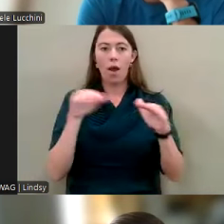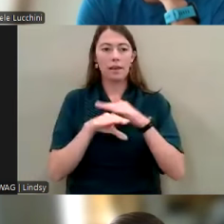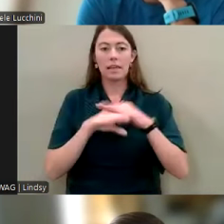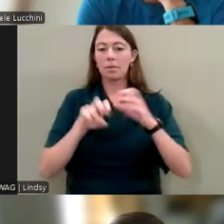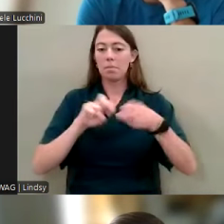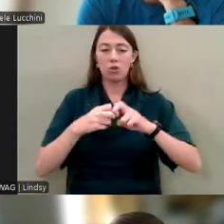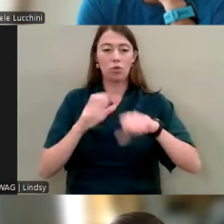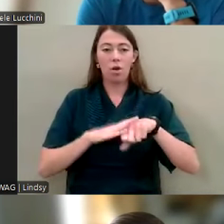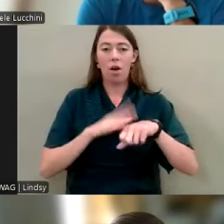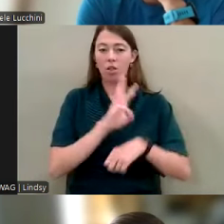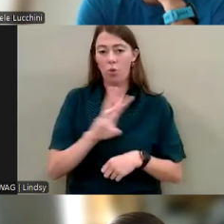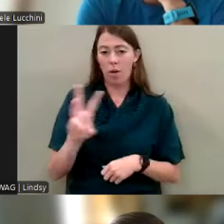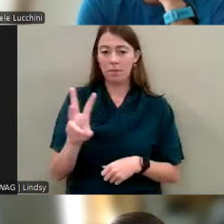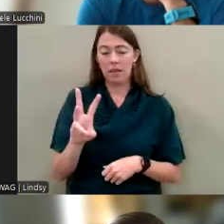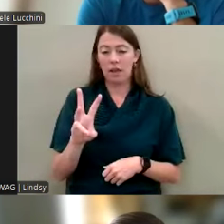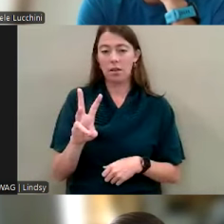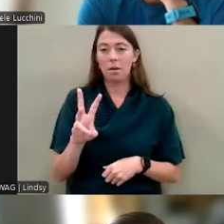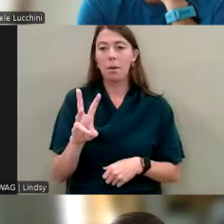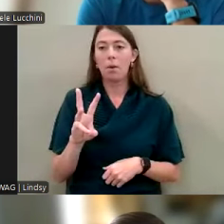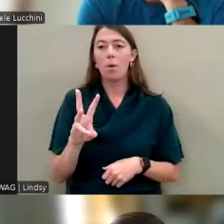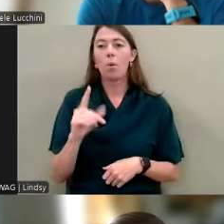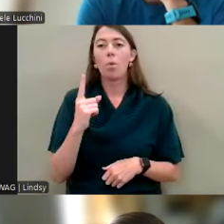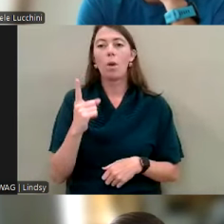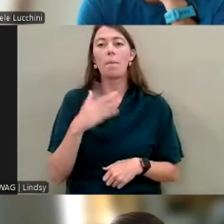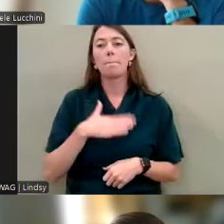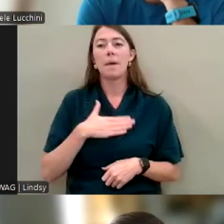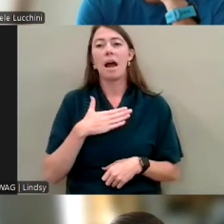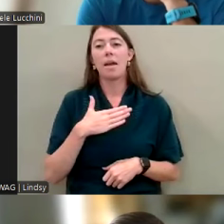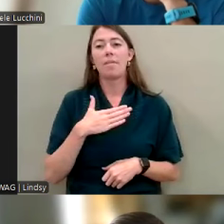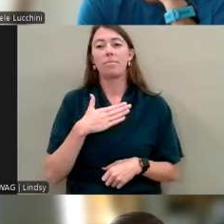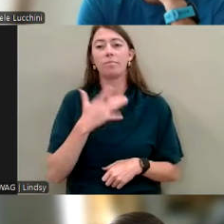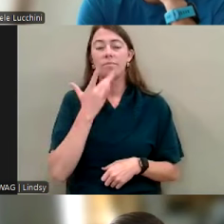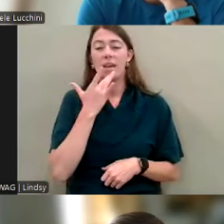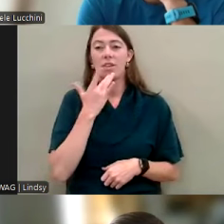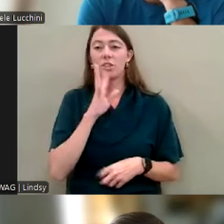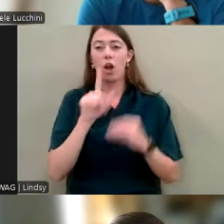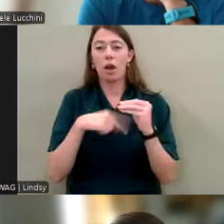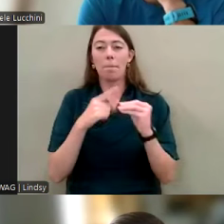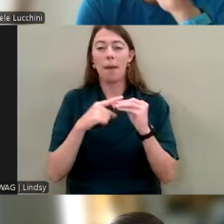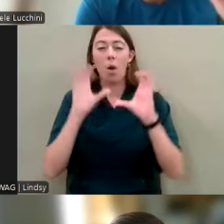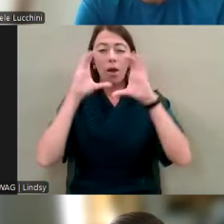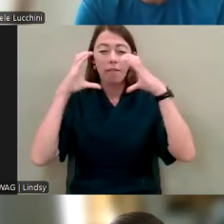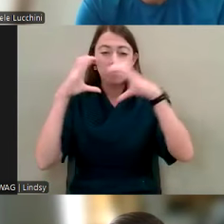one of my favorites to use is focus indicators and keyboard navigation because so few sites,